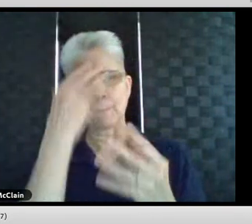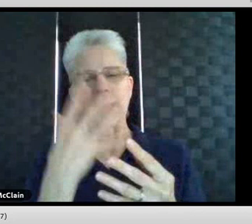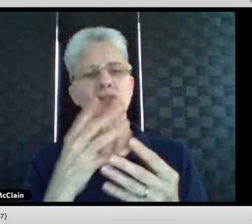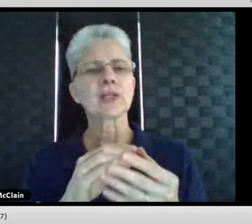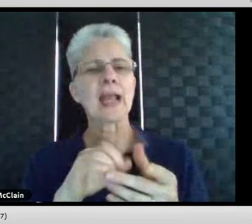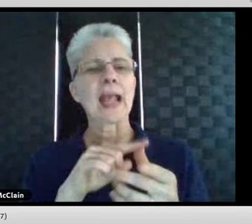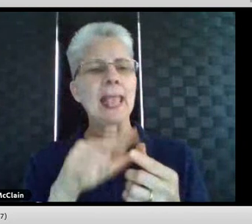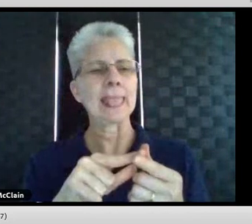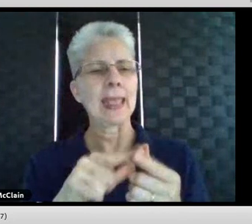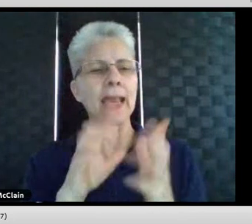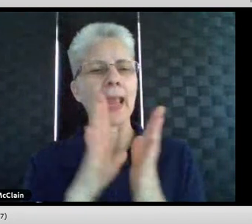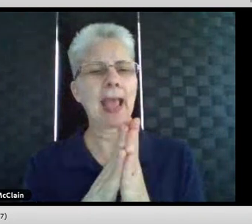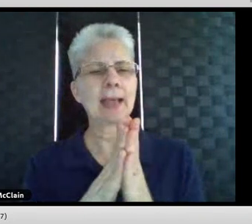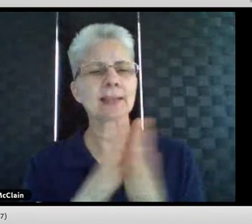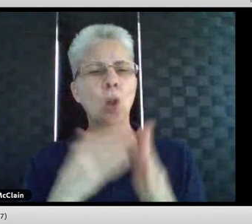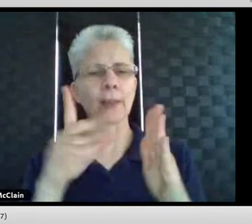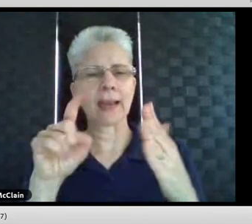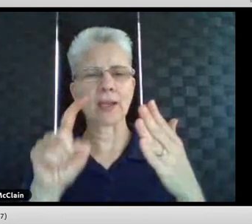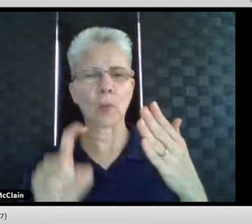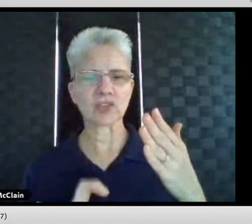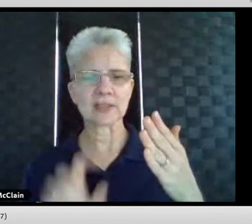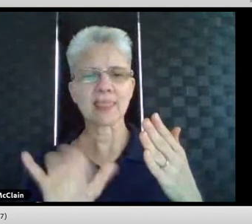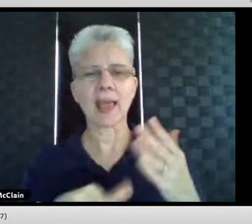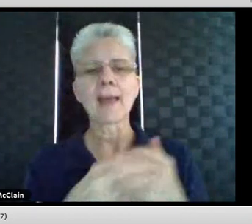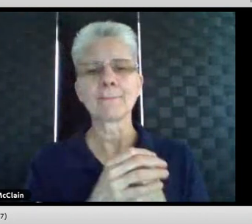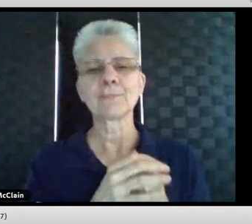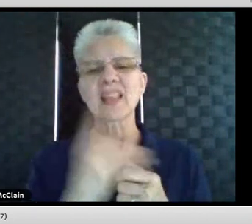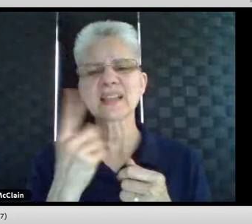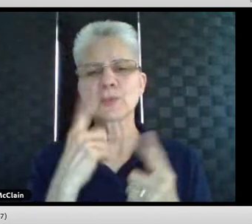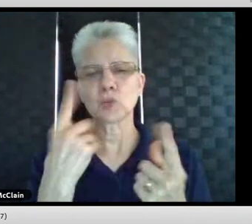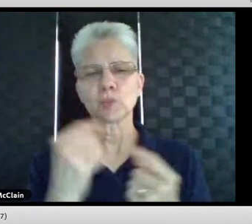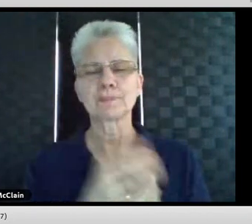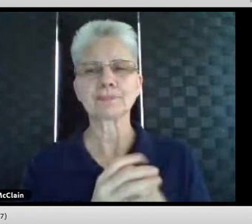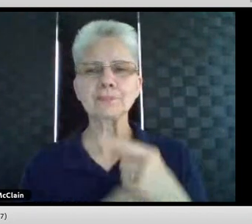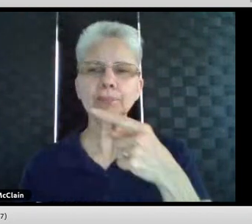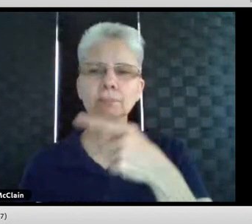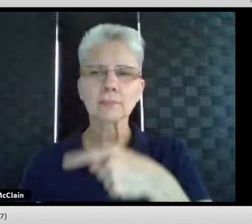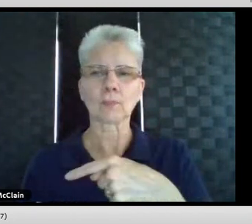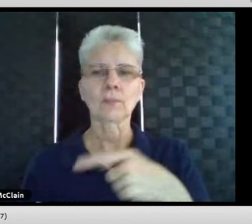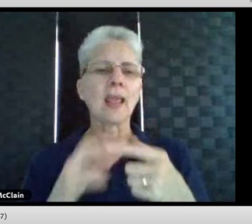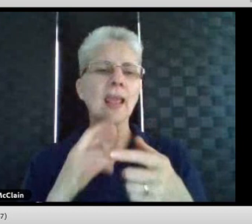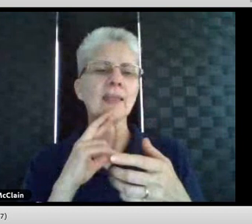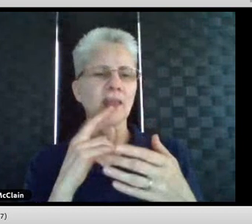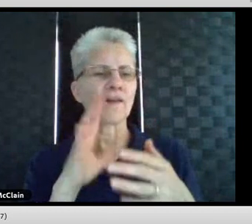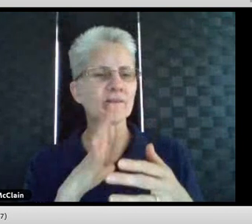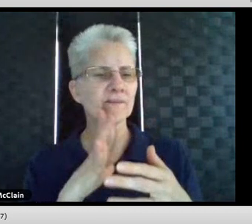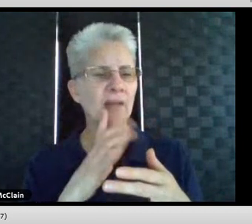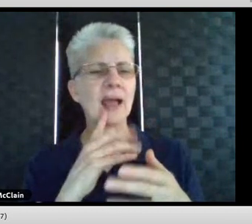and then it asks an open-ended question, so that's something you do, and they refine a little bit. "I need information on computers?"